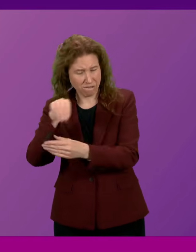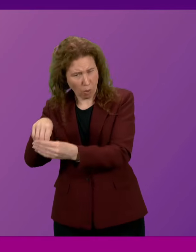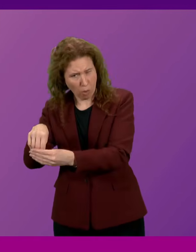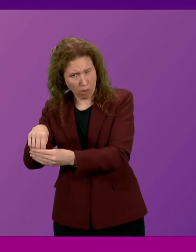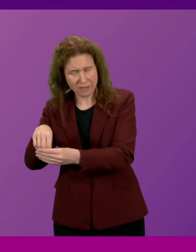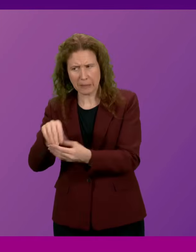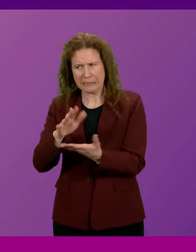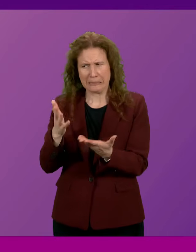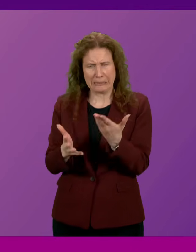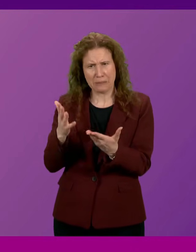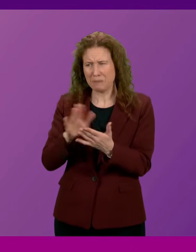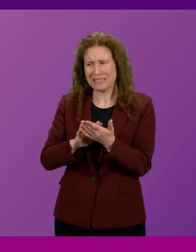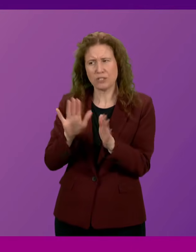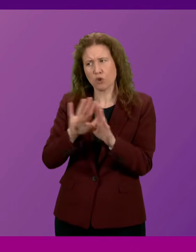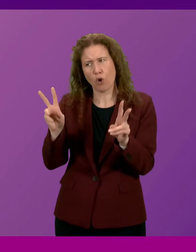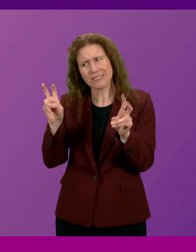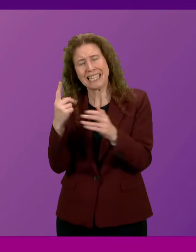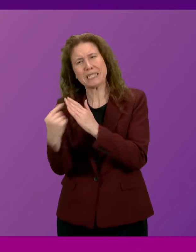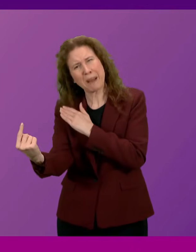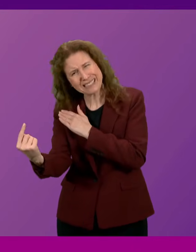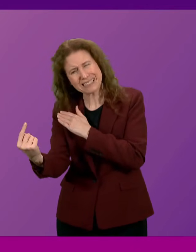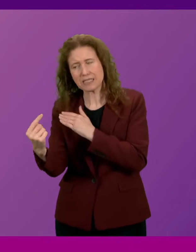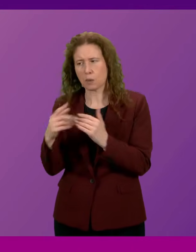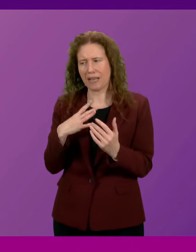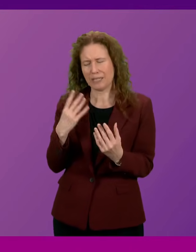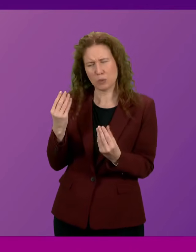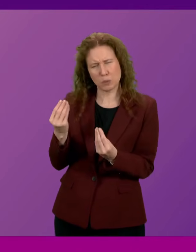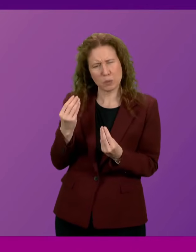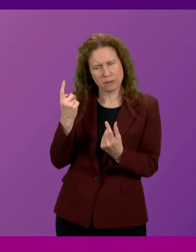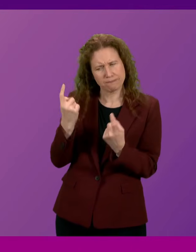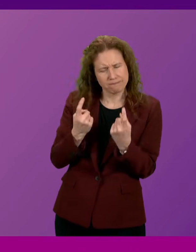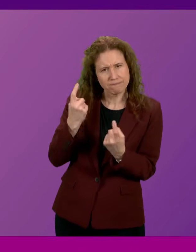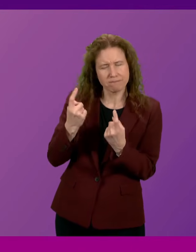undermine that independence. I need to take the issue away and see what we can